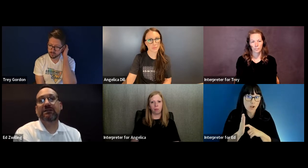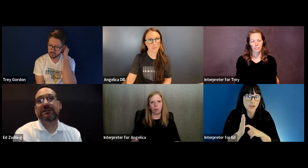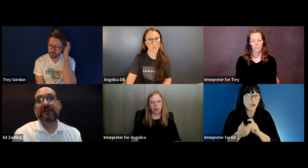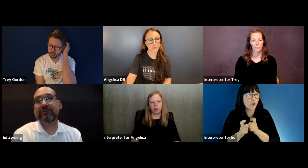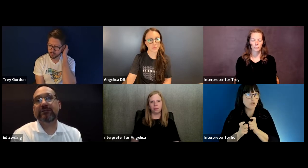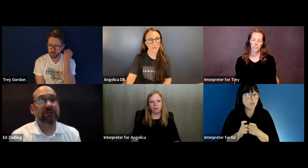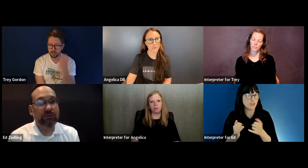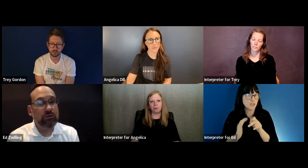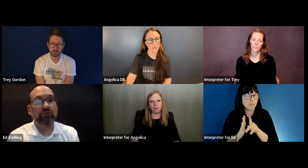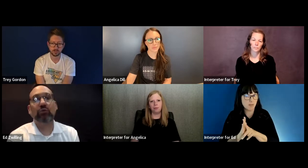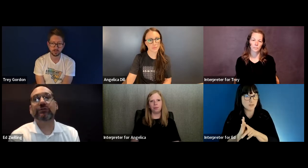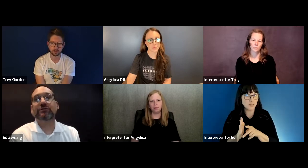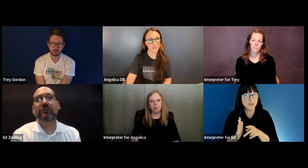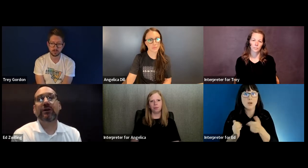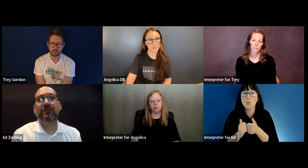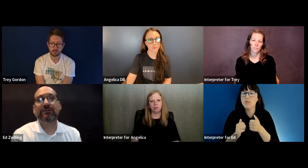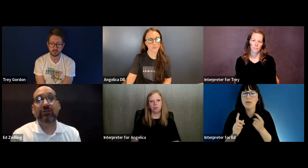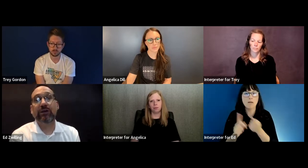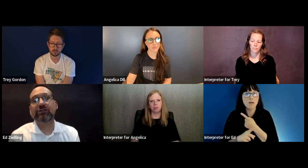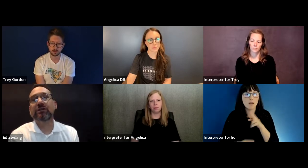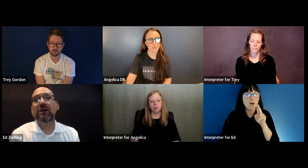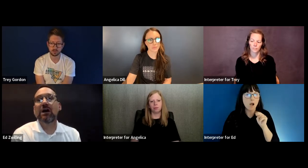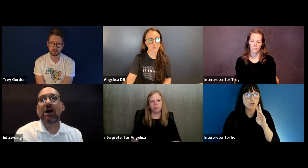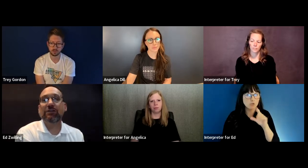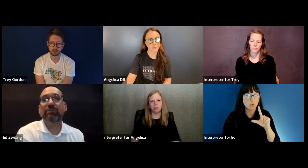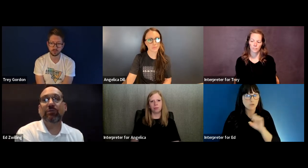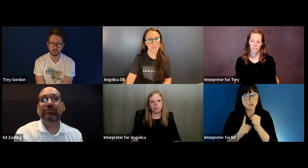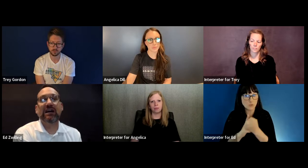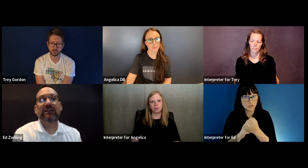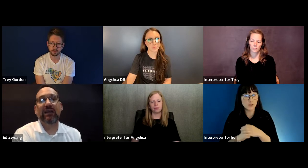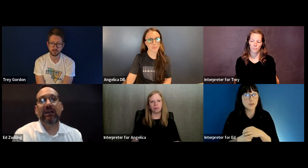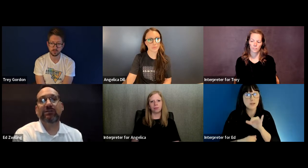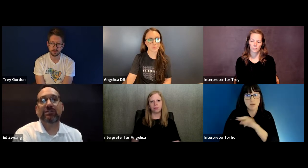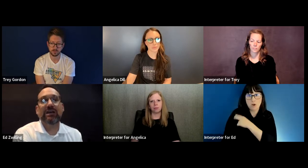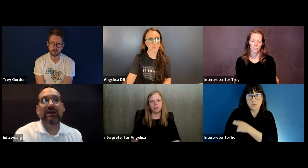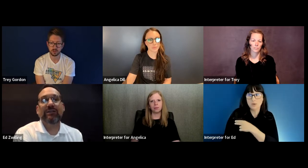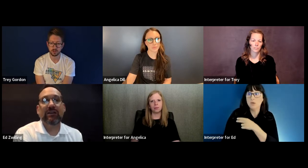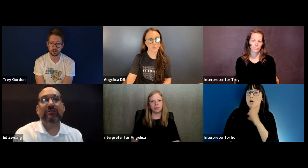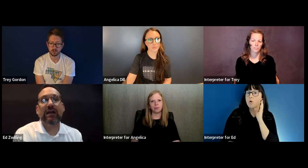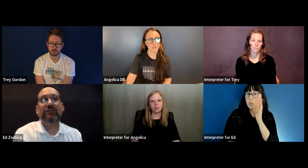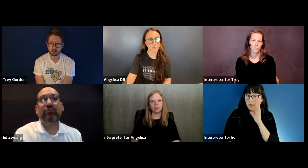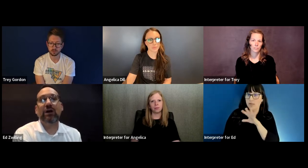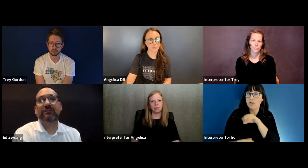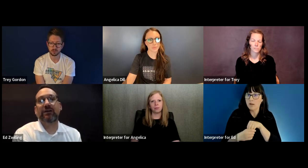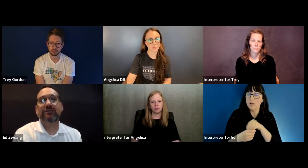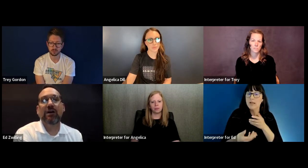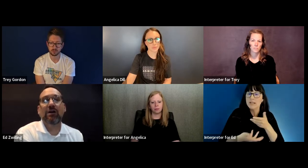in a given unusual uh situation hospitals shall engage in the interactive process